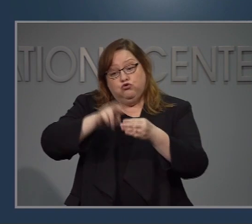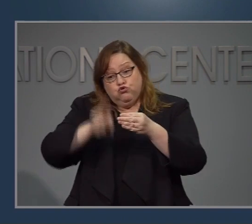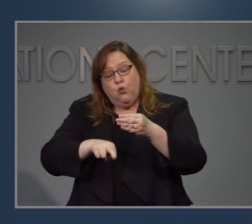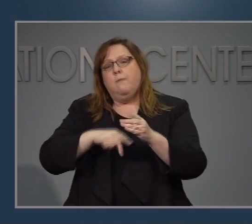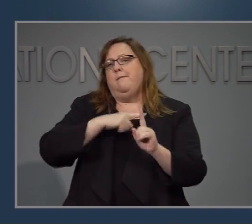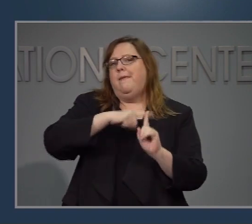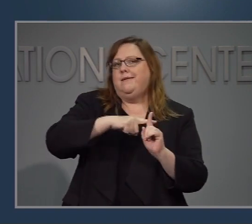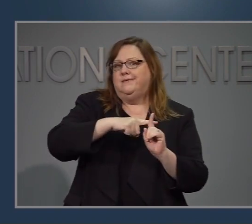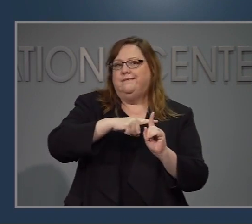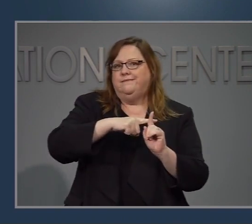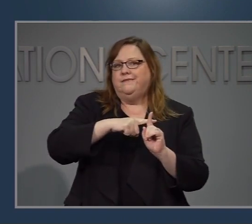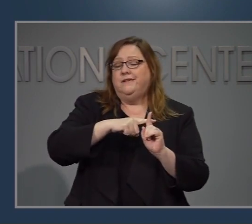NEWS. WHEN WE LOOK AT LABORATORY-CONFIRMED TEST.